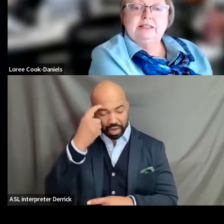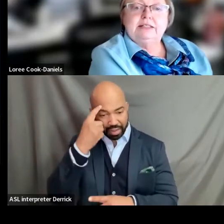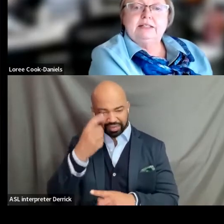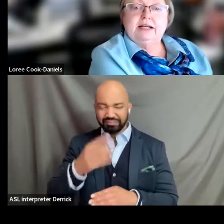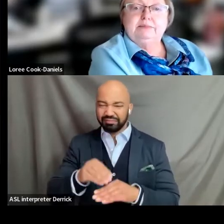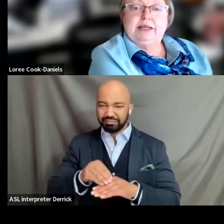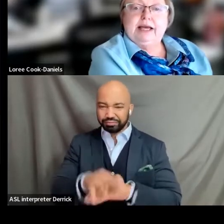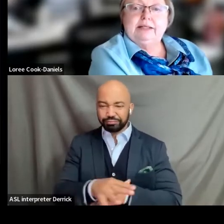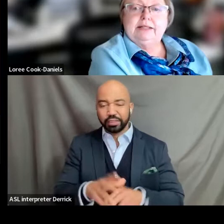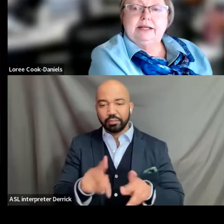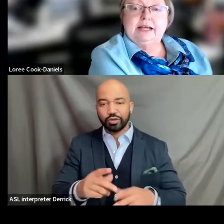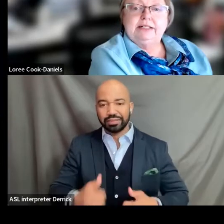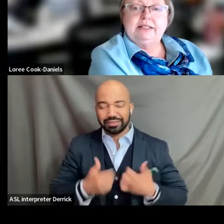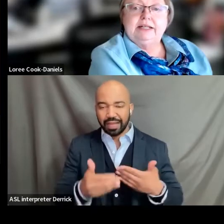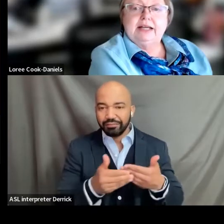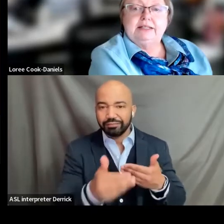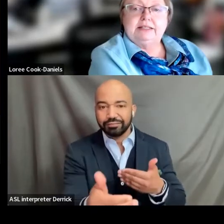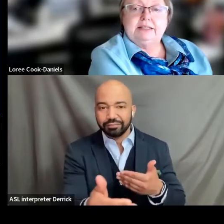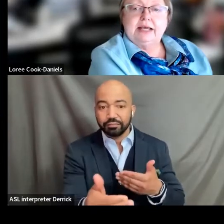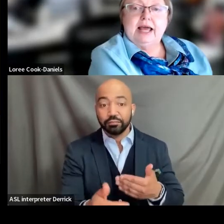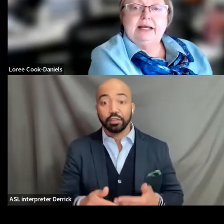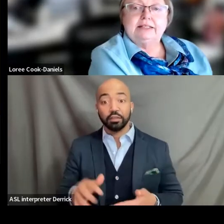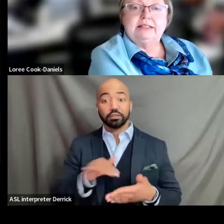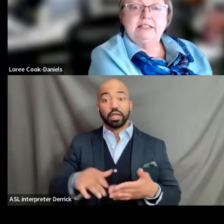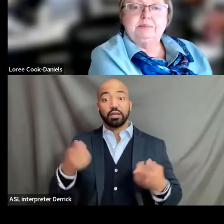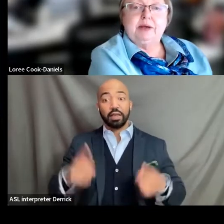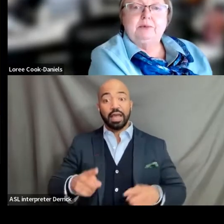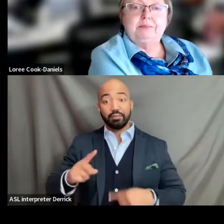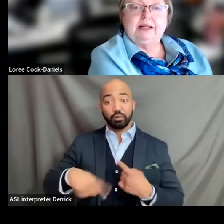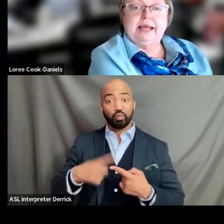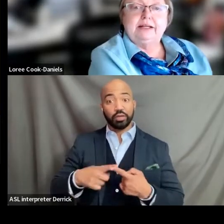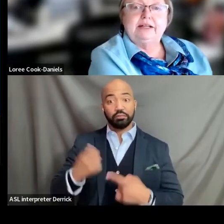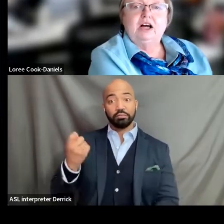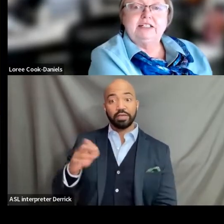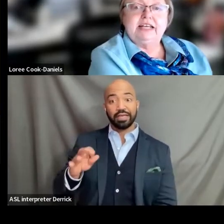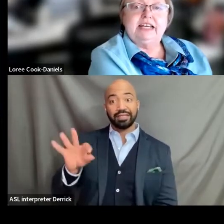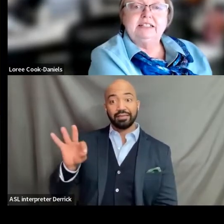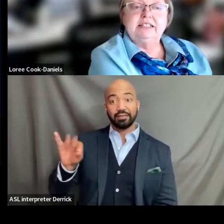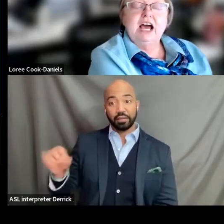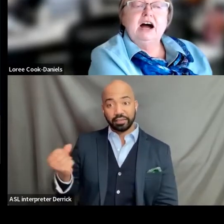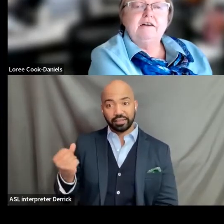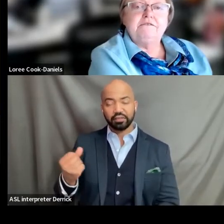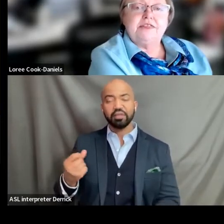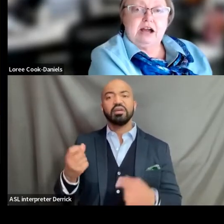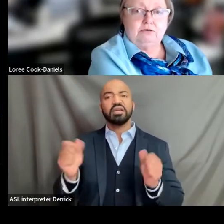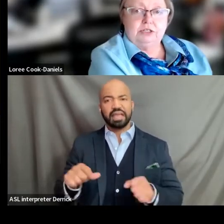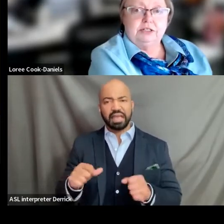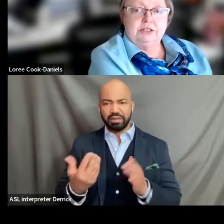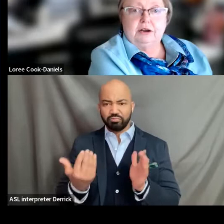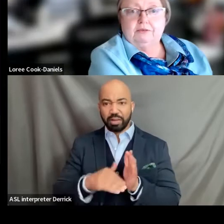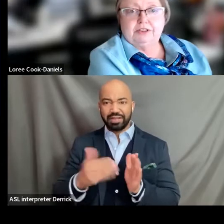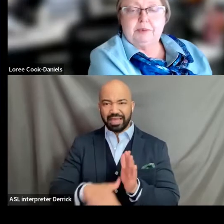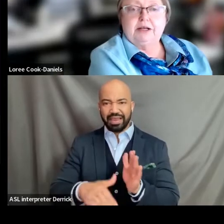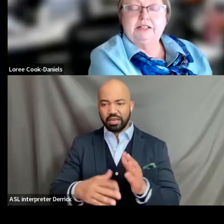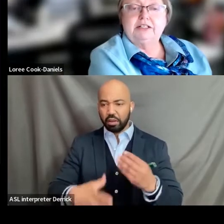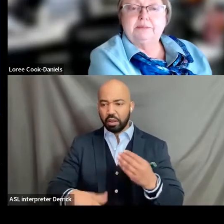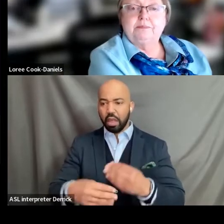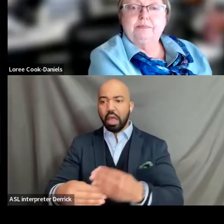This study began in the 1990s and has since been replicated on tens of thousands of respondents.